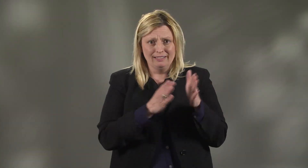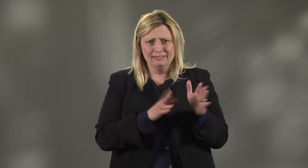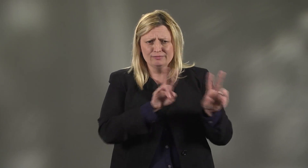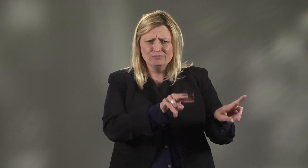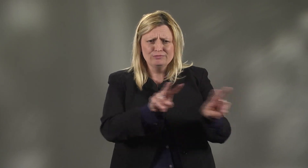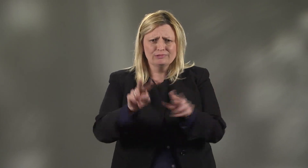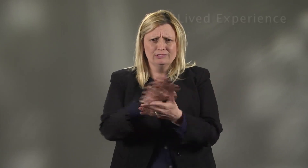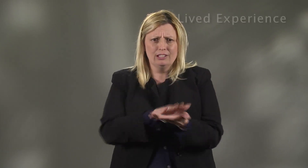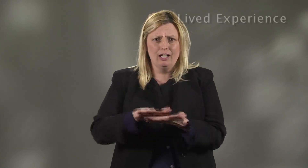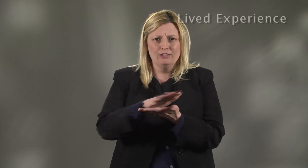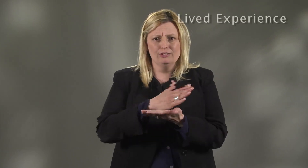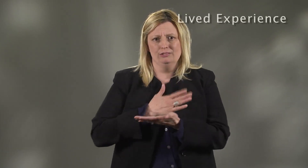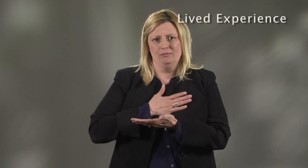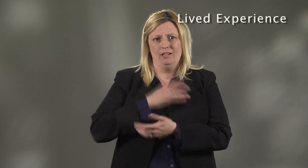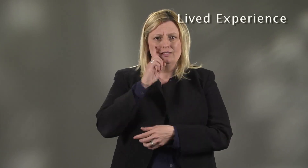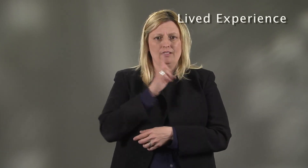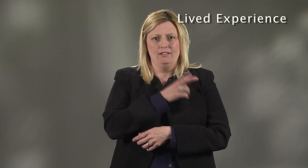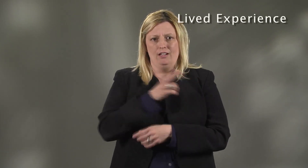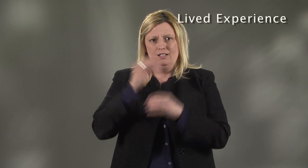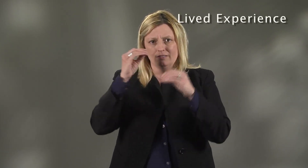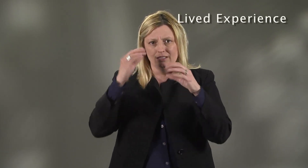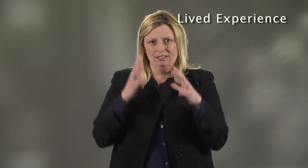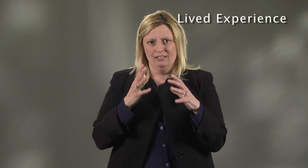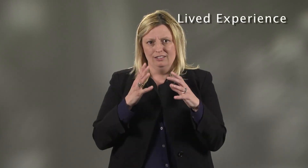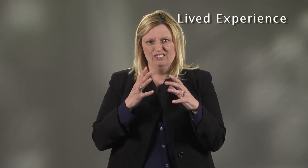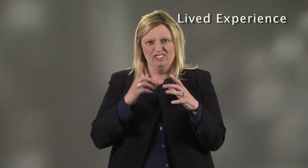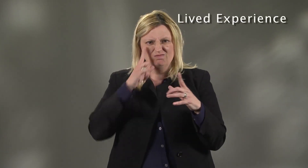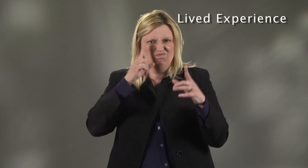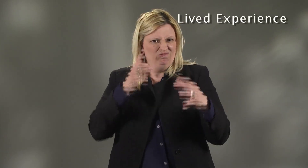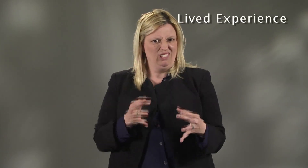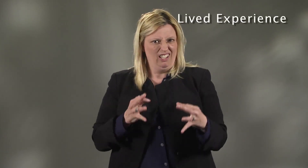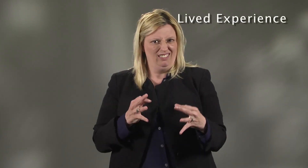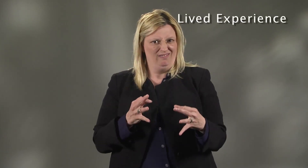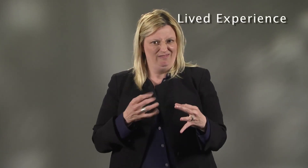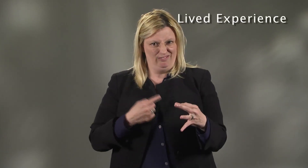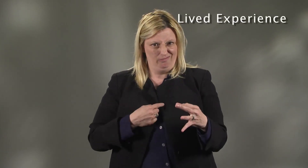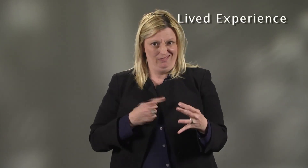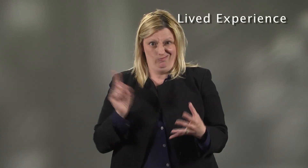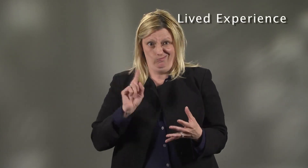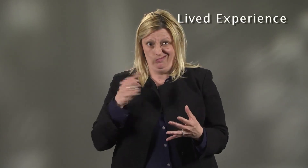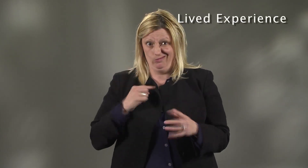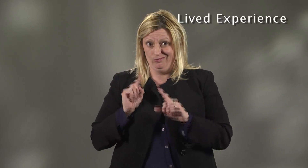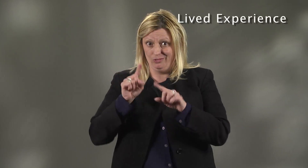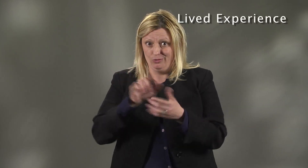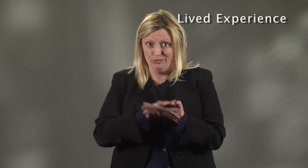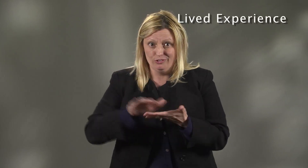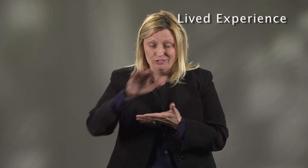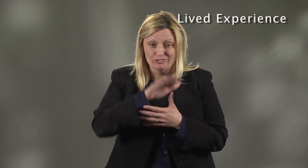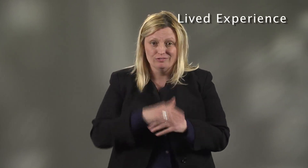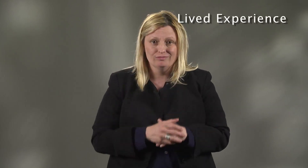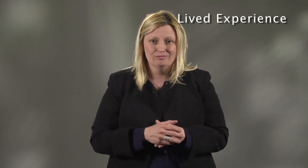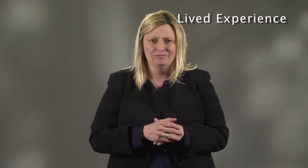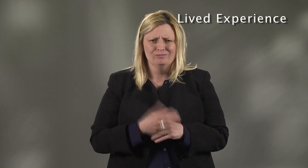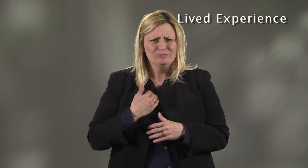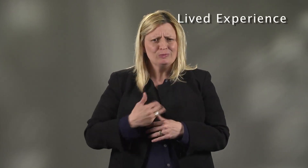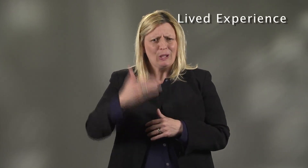When I was planning and looking at colleges, my deaf and hard of hearing teacher made the decision for me about where I would attend college.